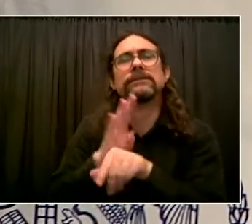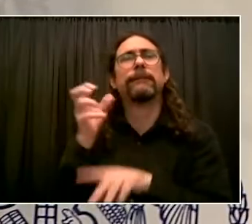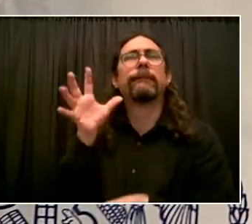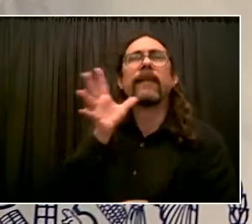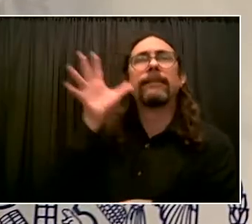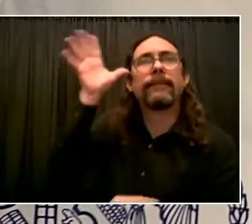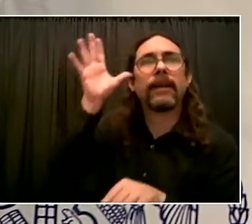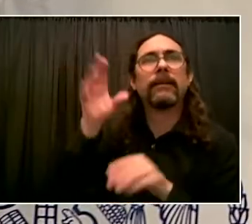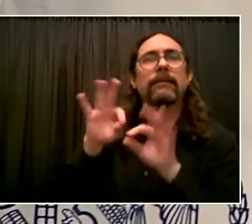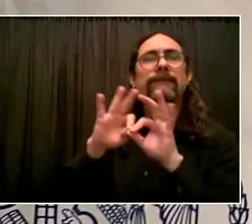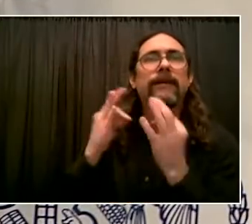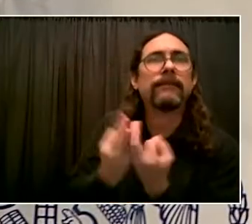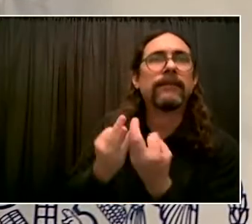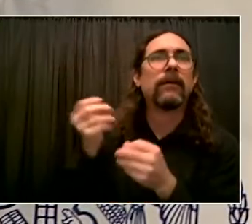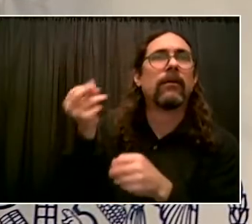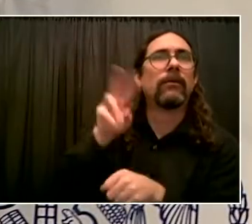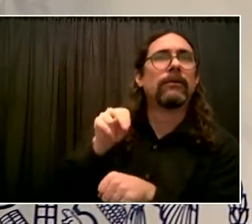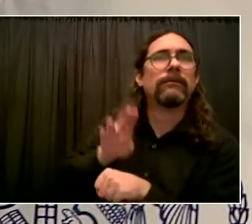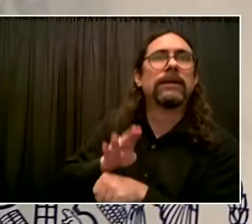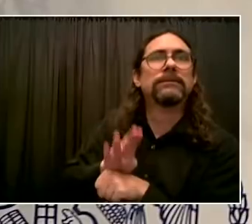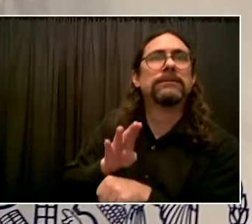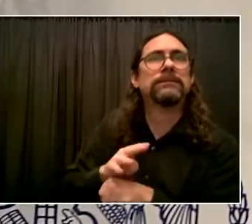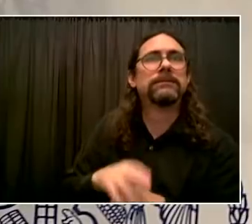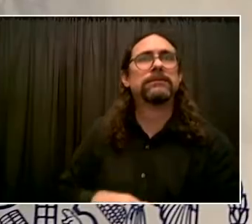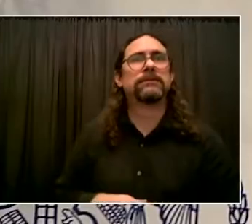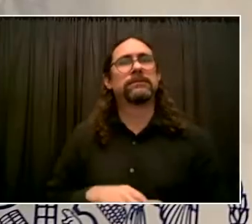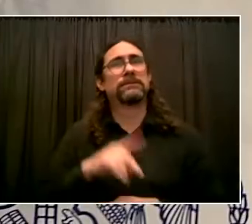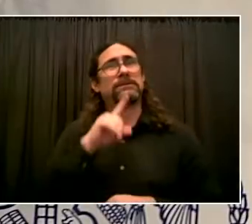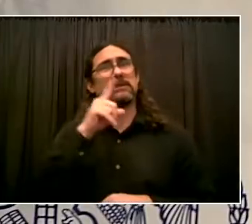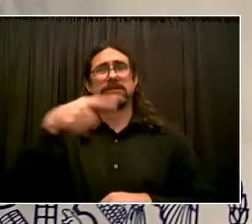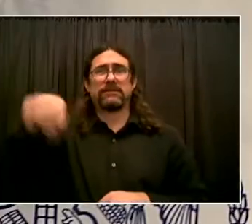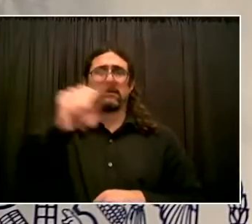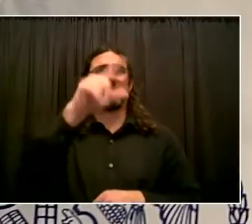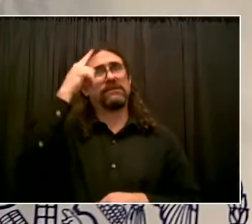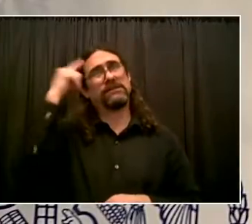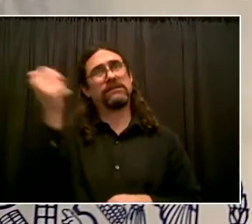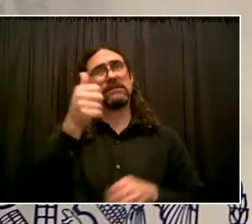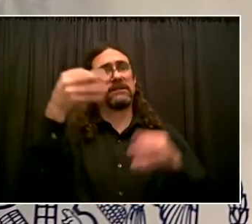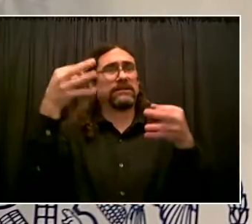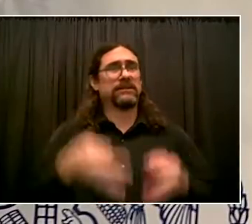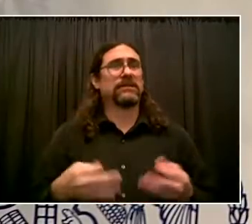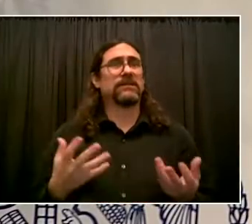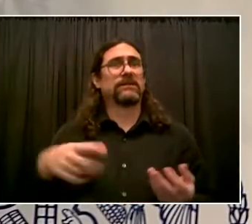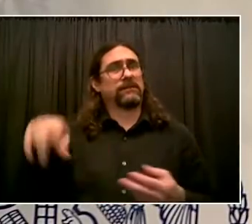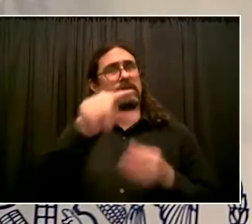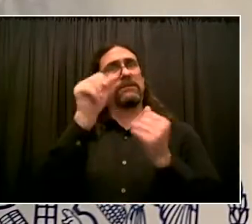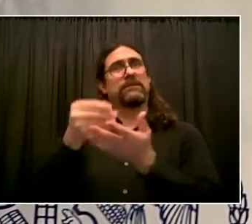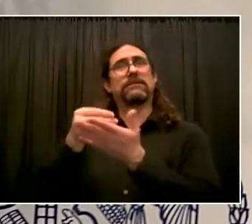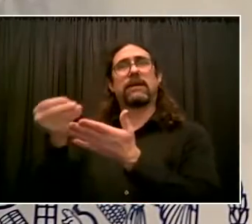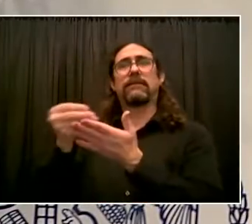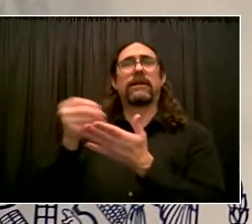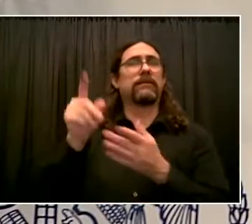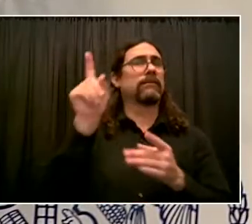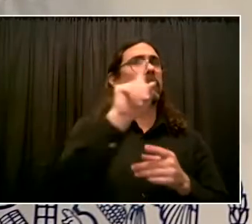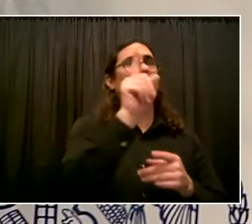HAVING A CLEAR MANDATE, IT WILL HELP THEM CLARIFY TO ALL THEIR EMPLOYEES WHY IT IS SO